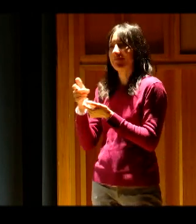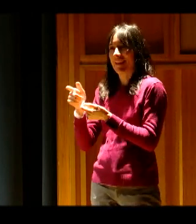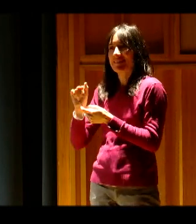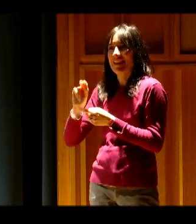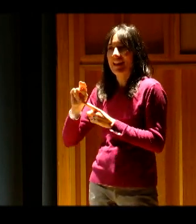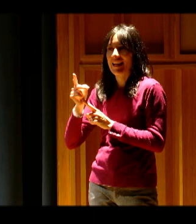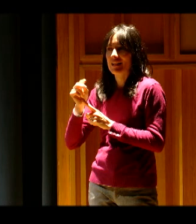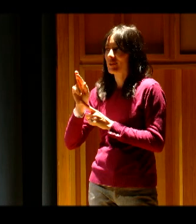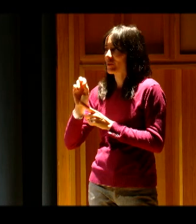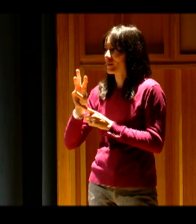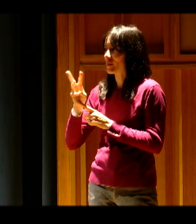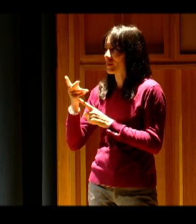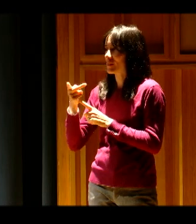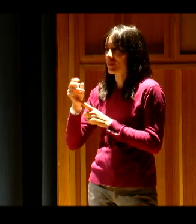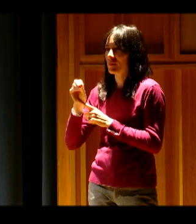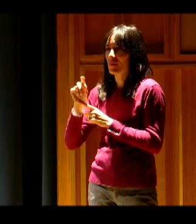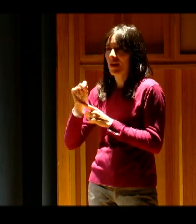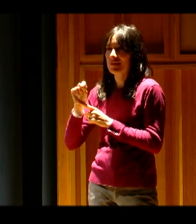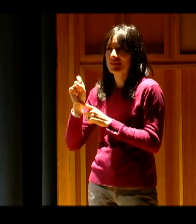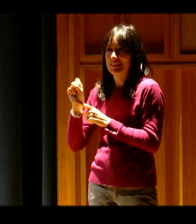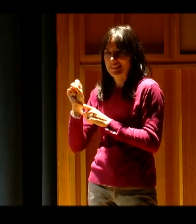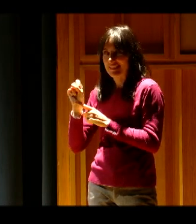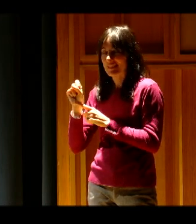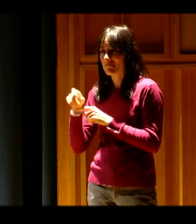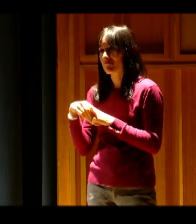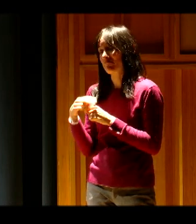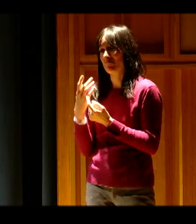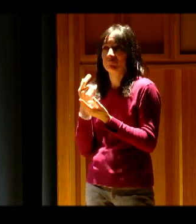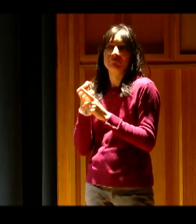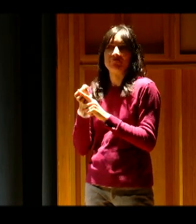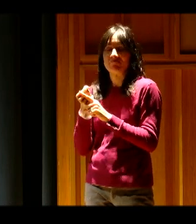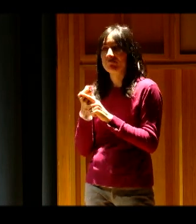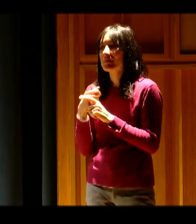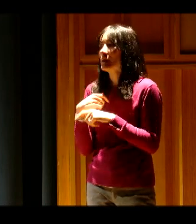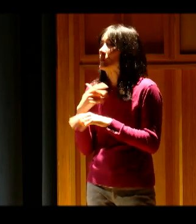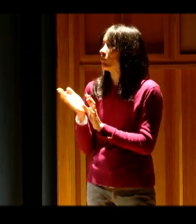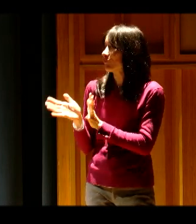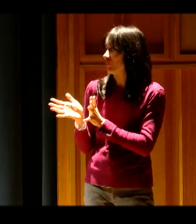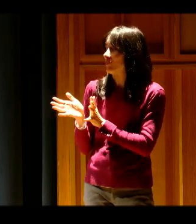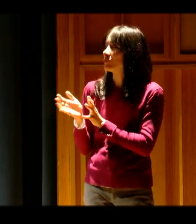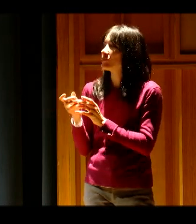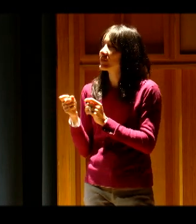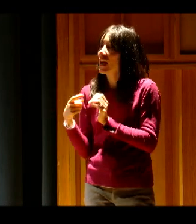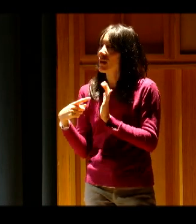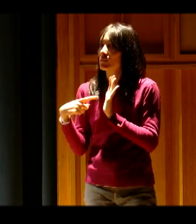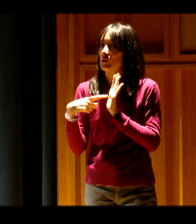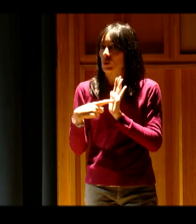And in a sidewalk conversation between showing them the Lunder Conservation Center and